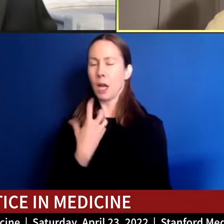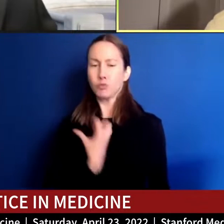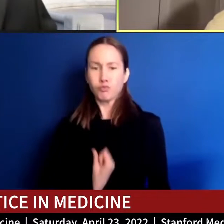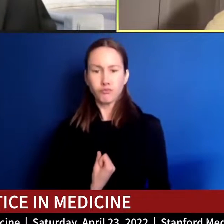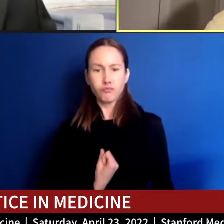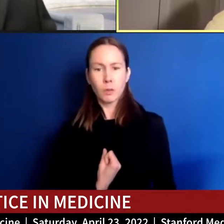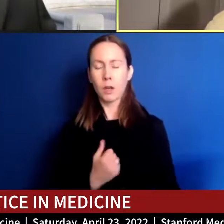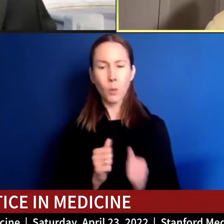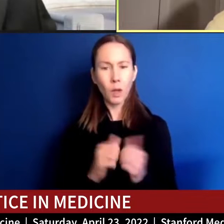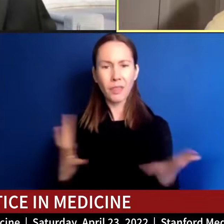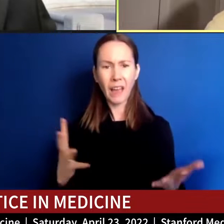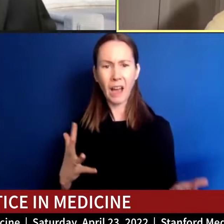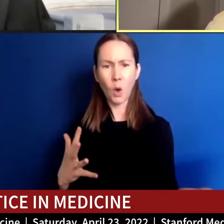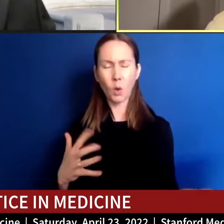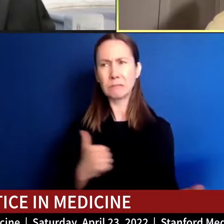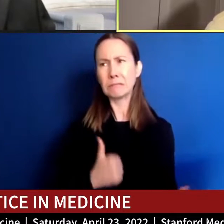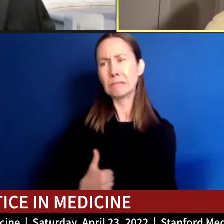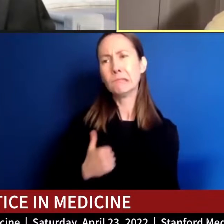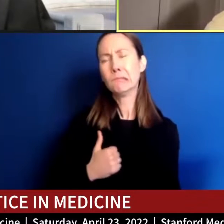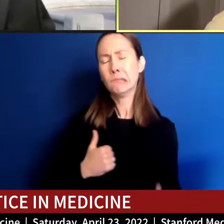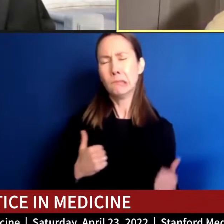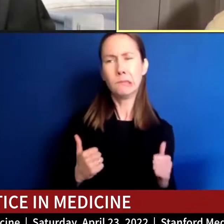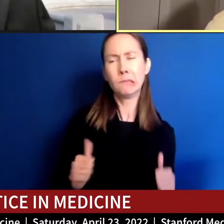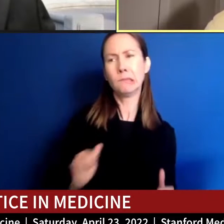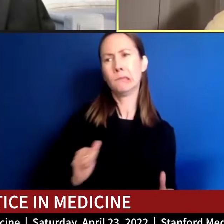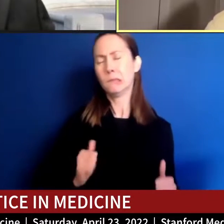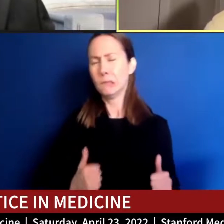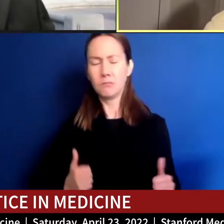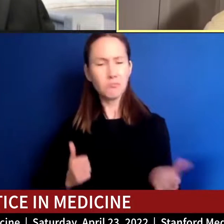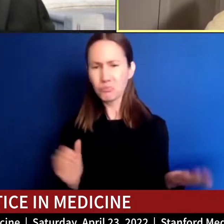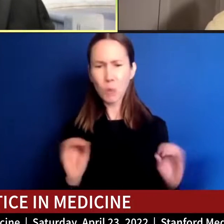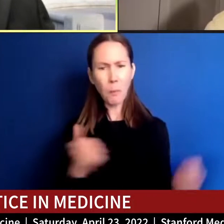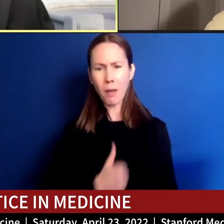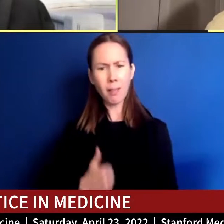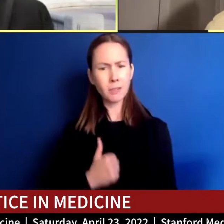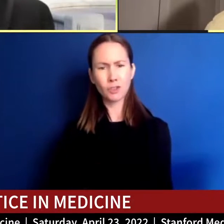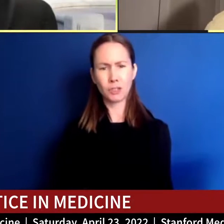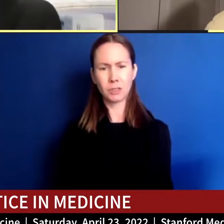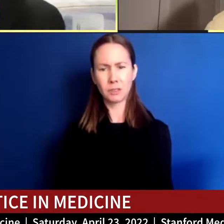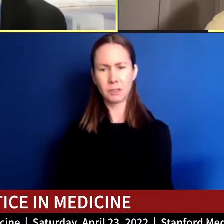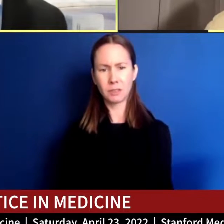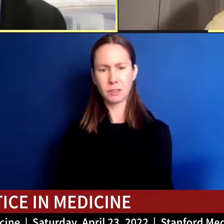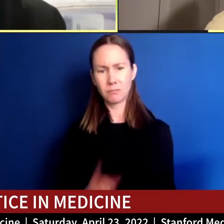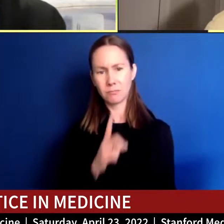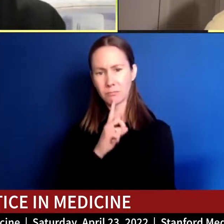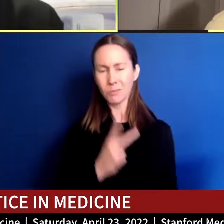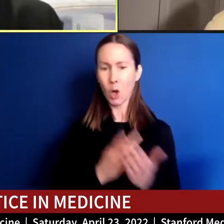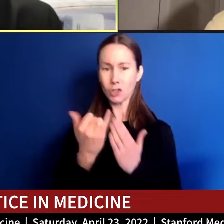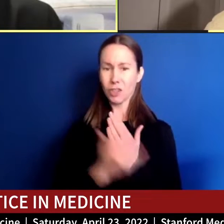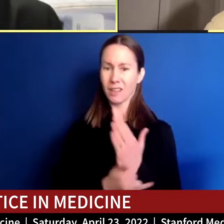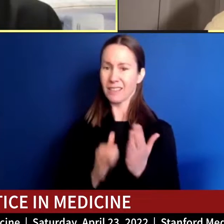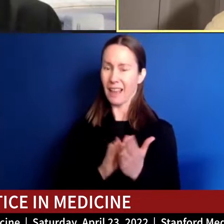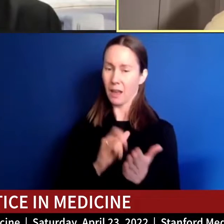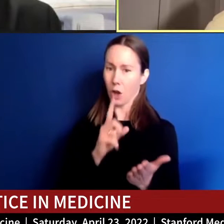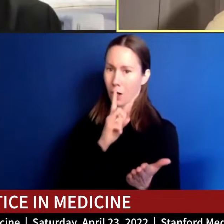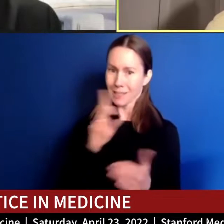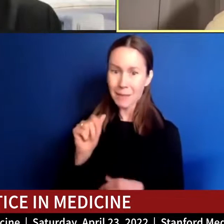they are brilliant, passionate, interesting disabled people who care about a lot of things.